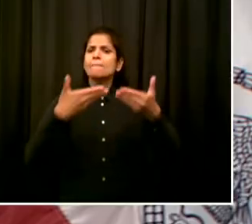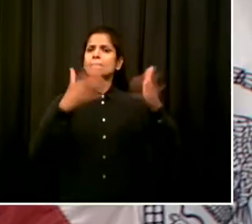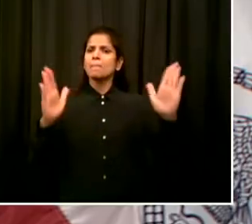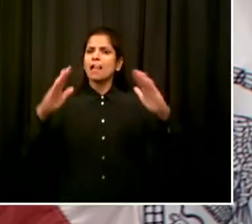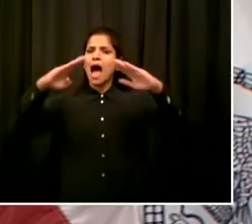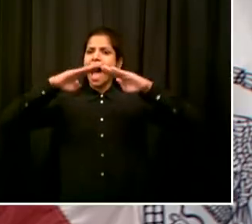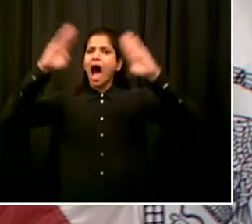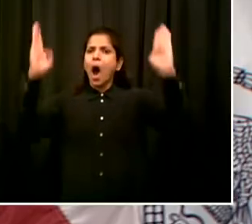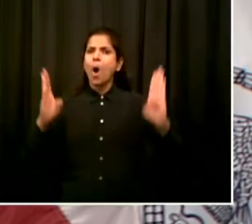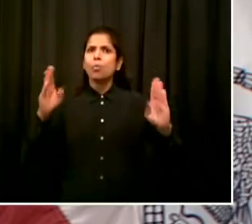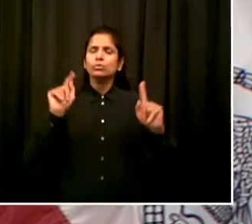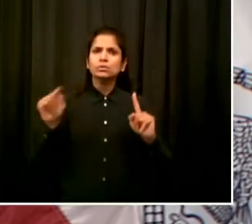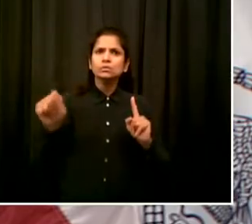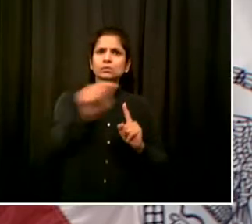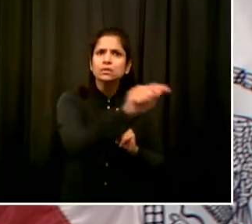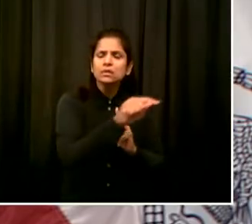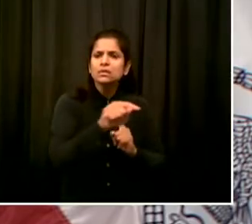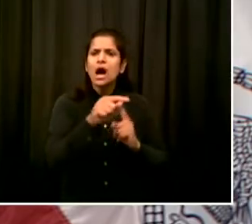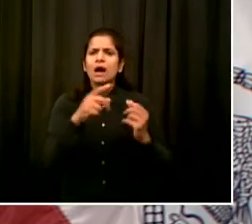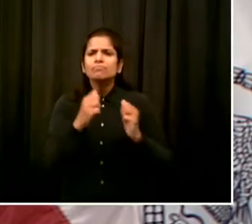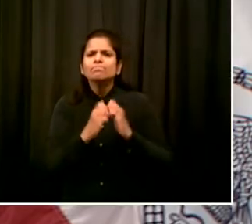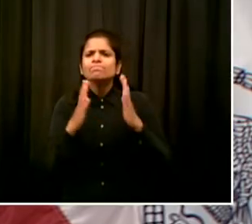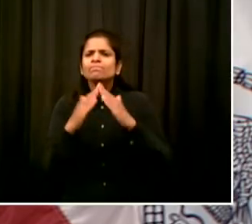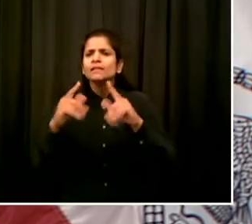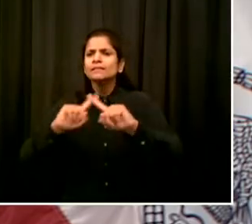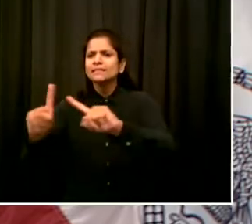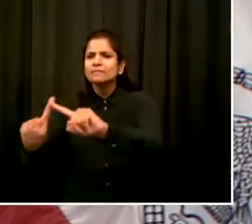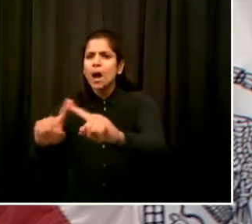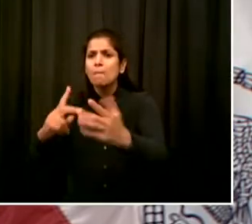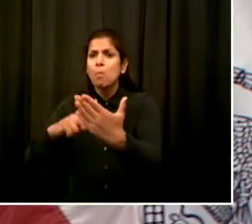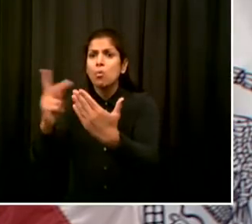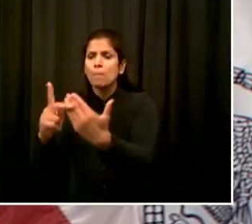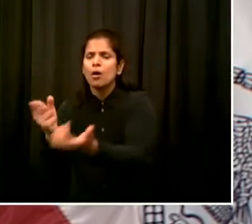CLASS PEOPLE AND COMMUNITIS EOF COLOR THAT HAVE GOTTEN THE SHORT